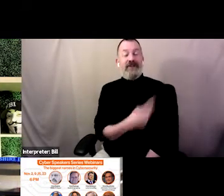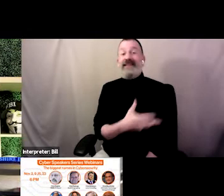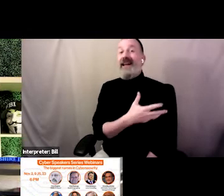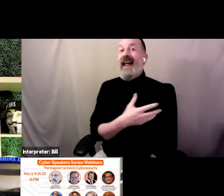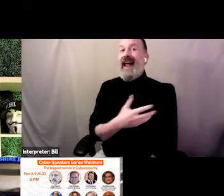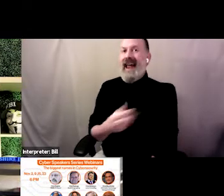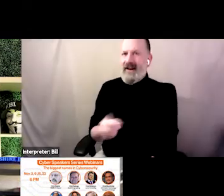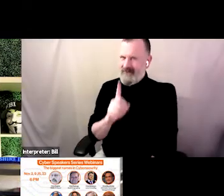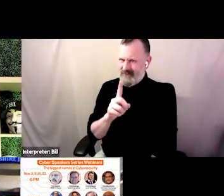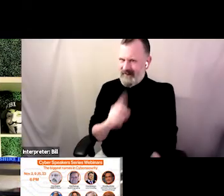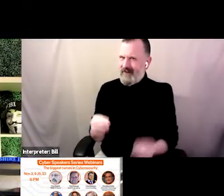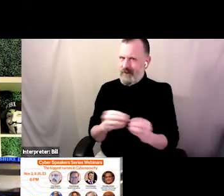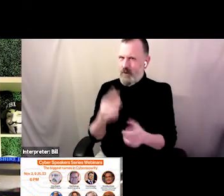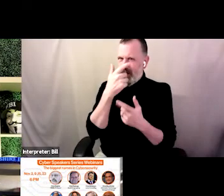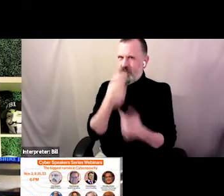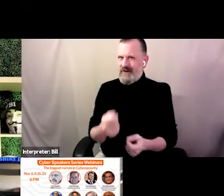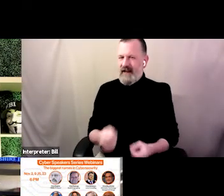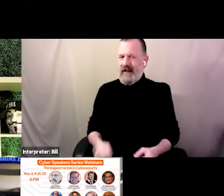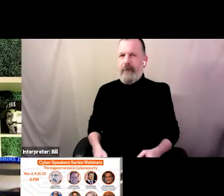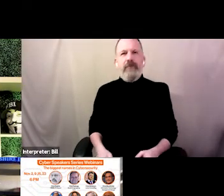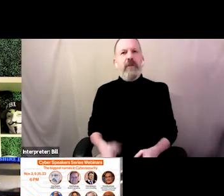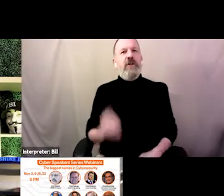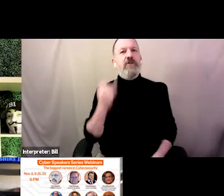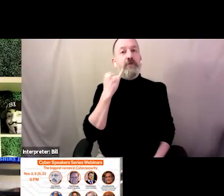interesting of what they're trying to do. Now let's say it's a broad scale system.